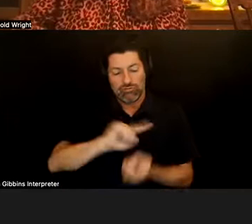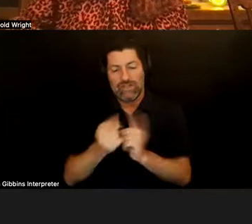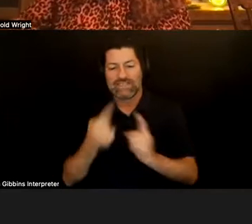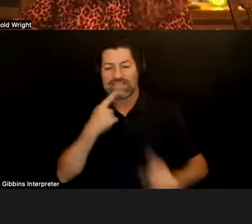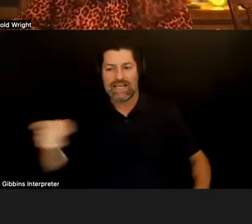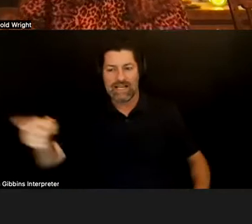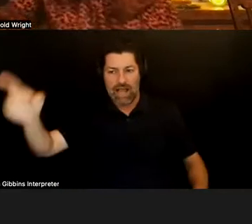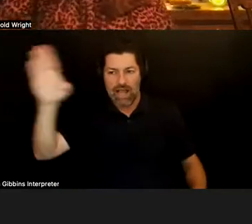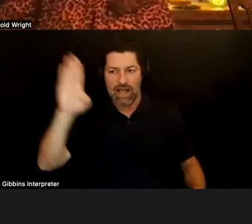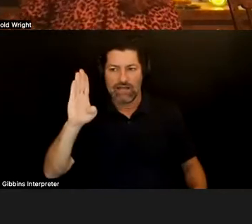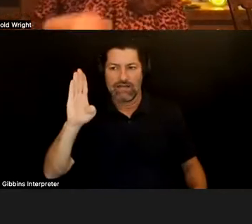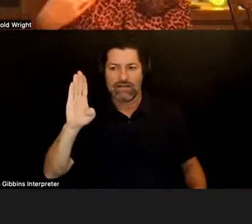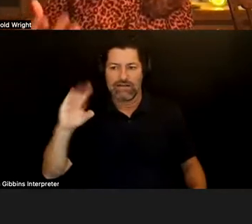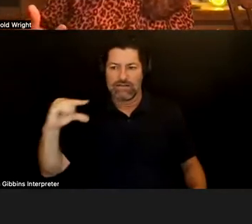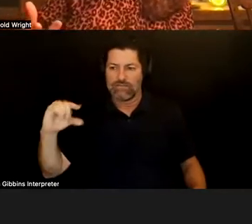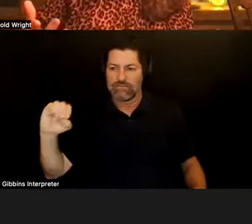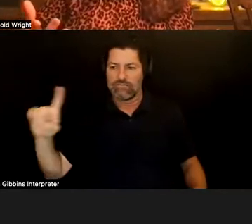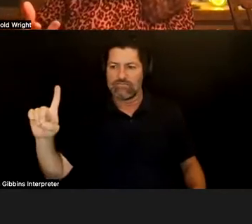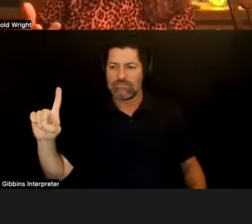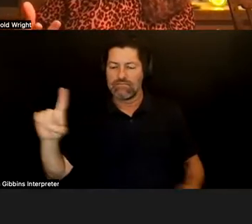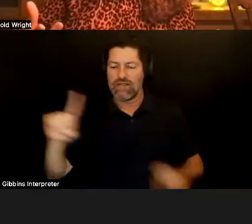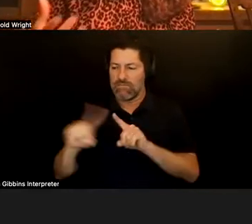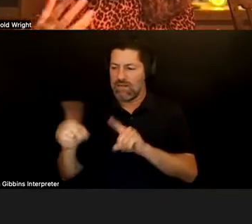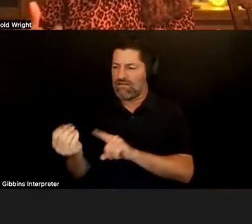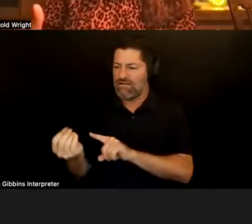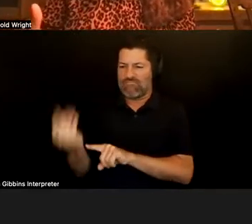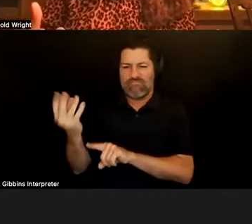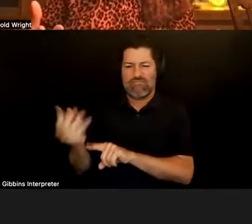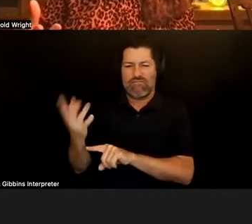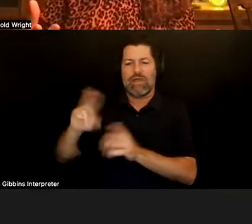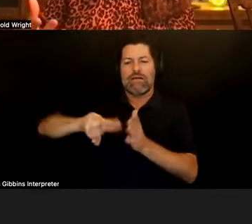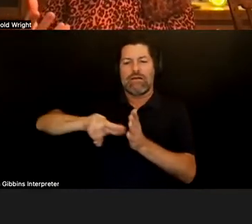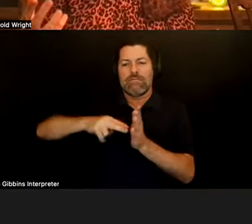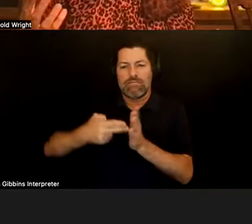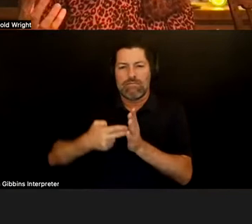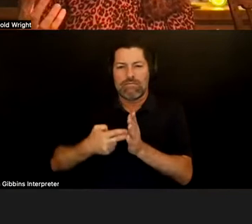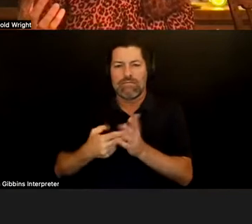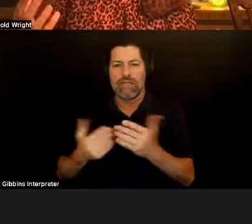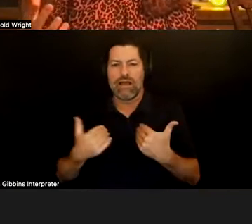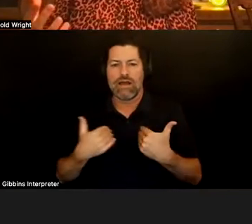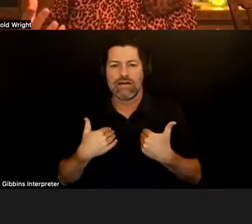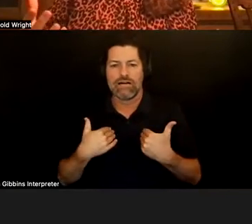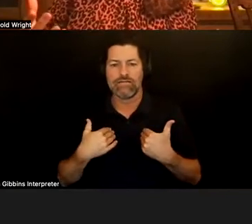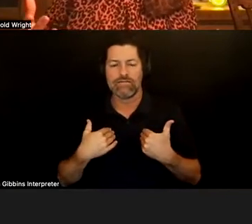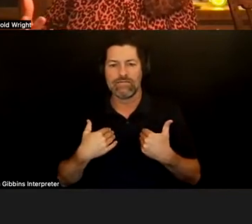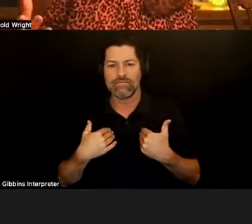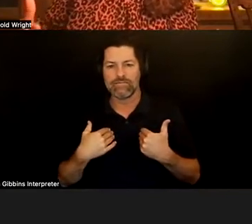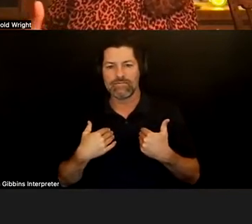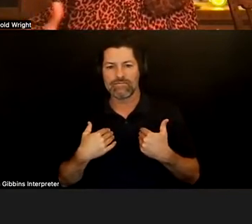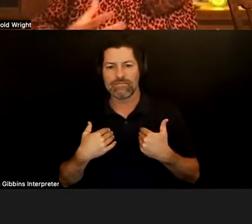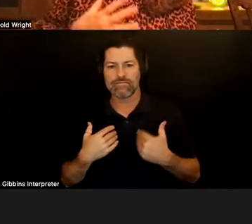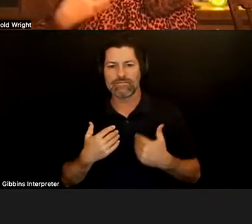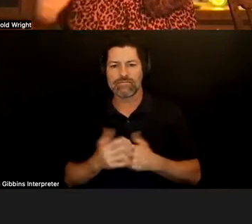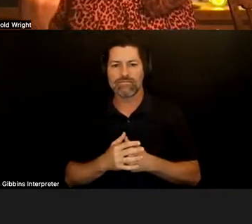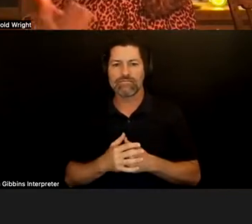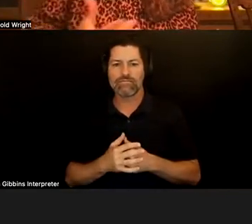20:23:53 It. The pluralization of it kind of implies that there is a more than one way